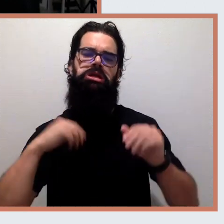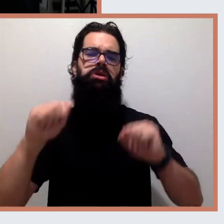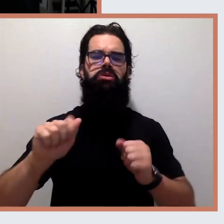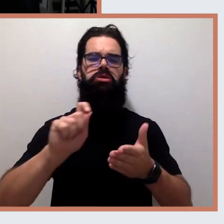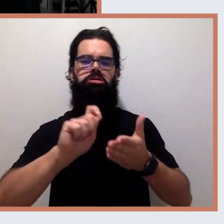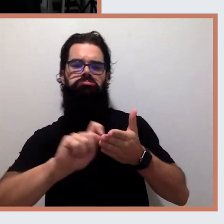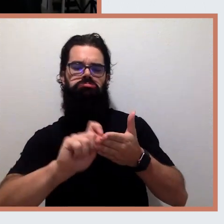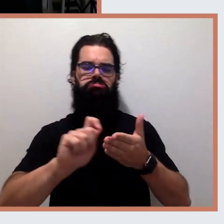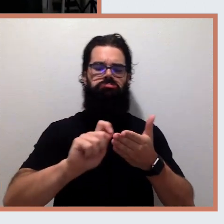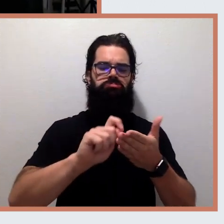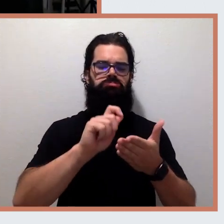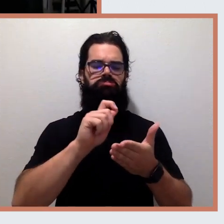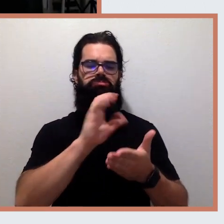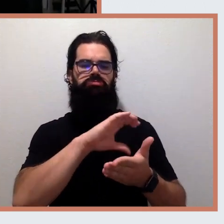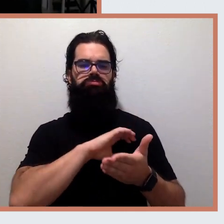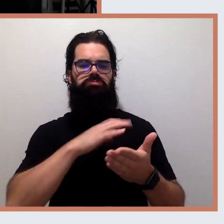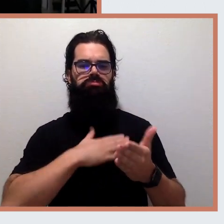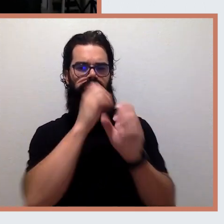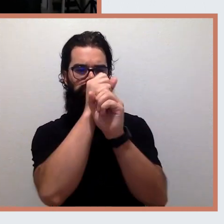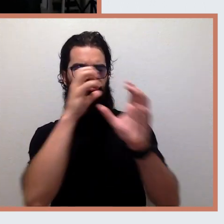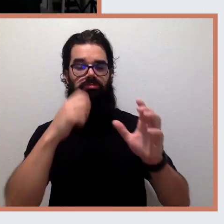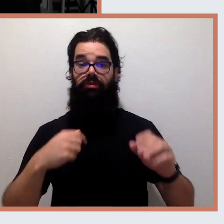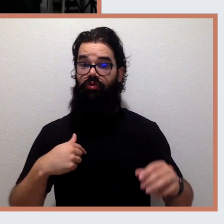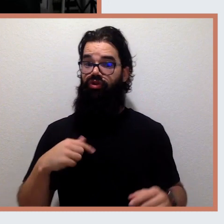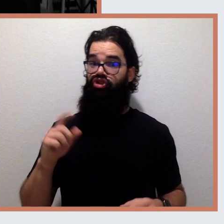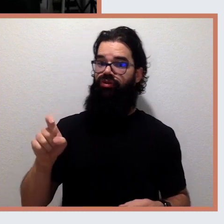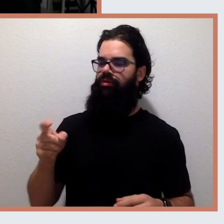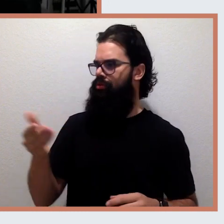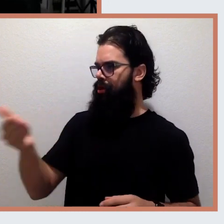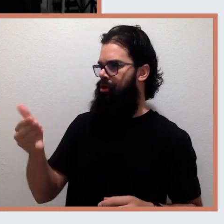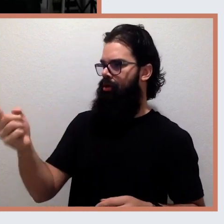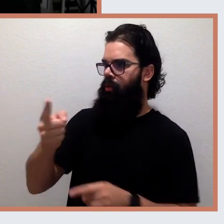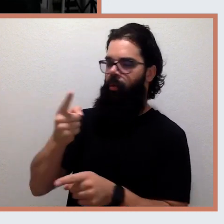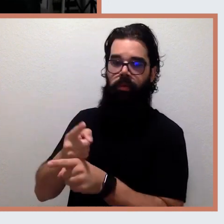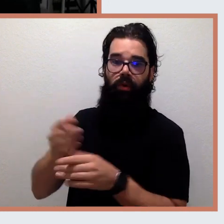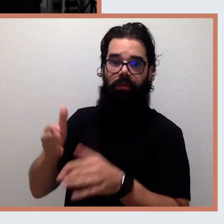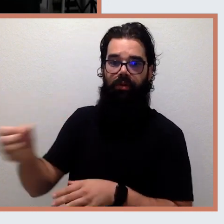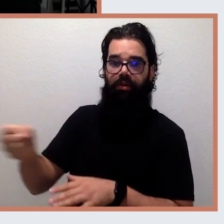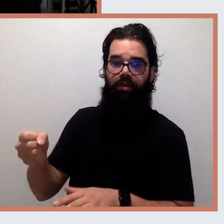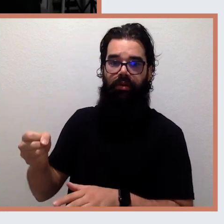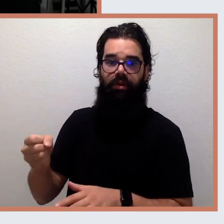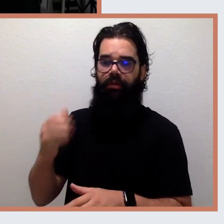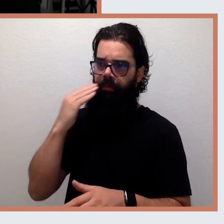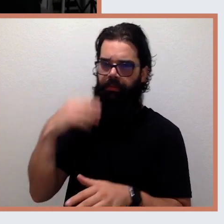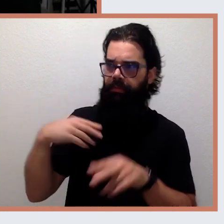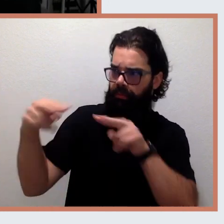I'm not going to try to write, I can write maybe a template of what I think that character's going through, but I'm going to go check with somebody